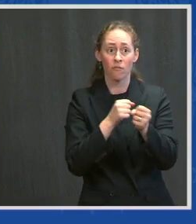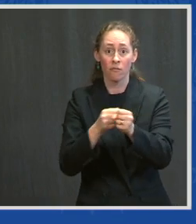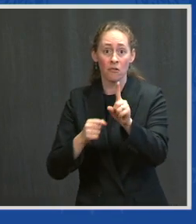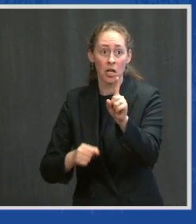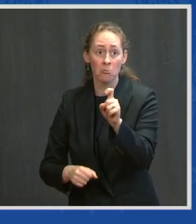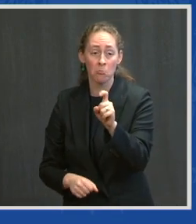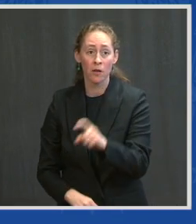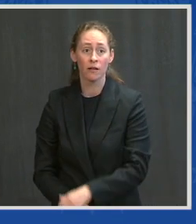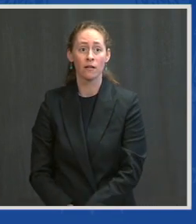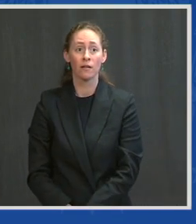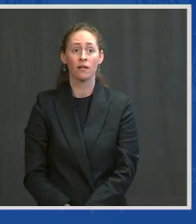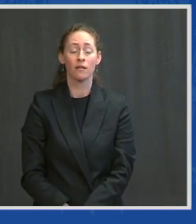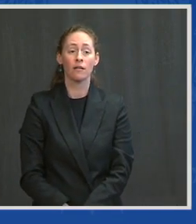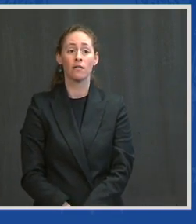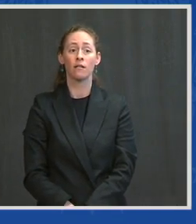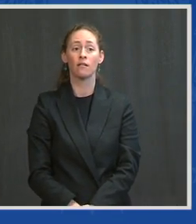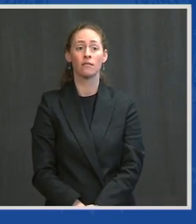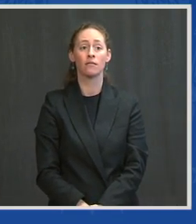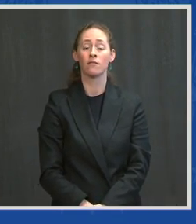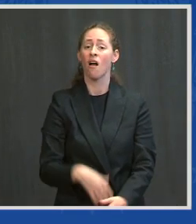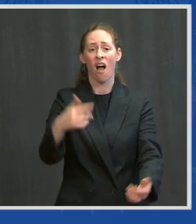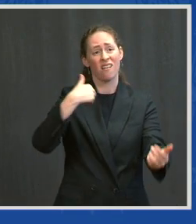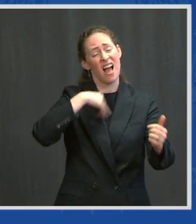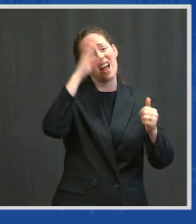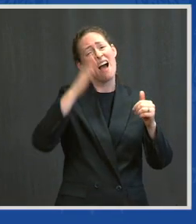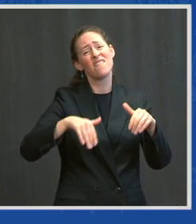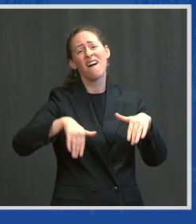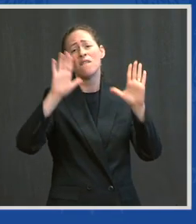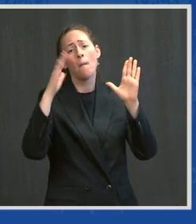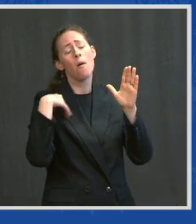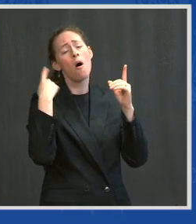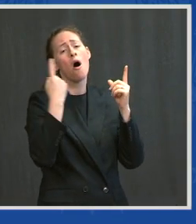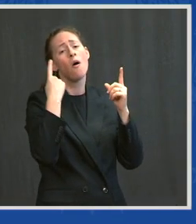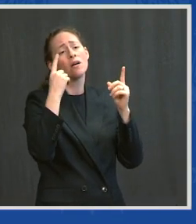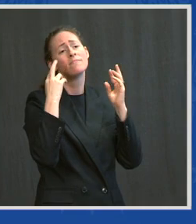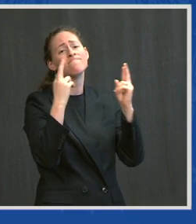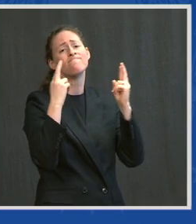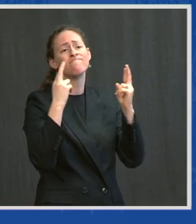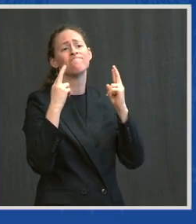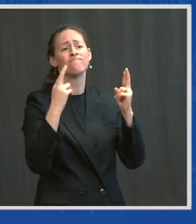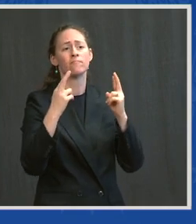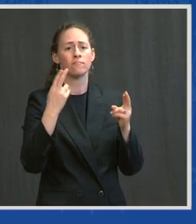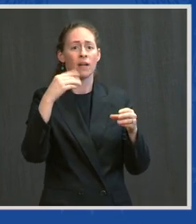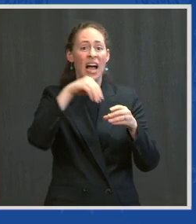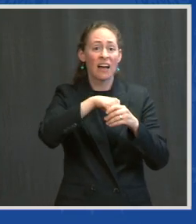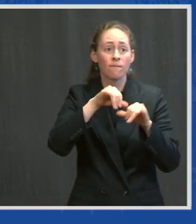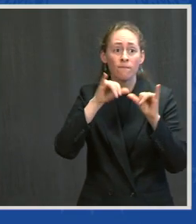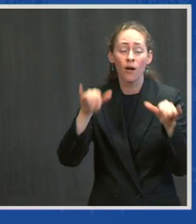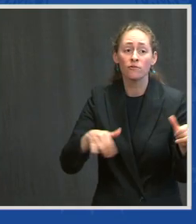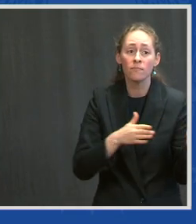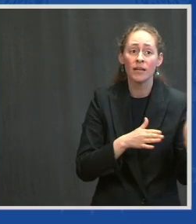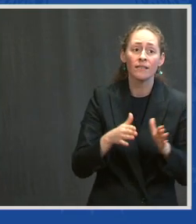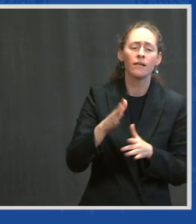about the bipartisan infrastructure deal that's been released? The President: I'll tell you that when I get the final numbers tonight.